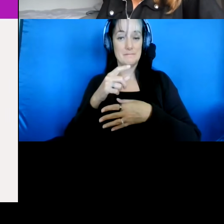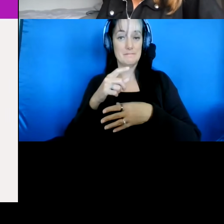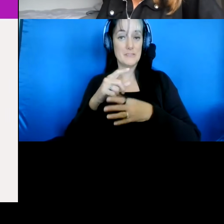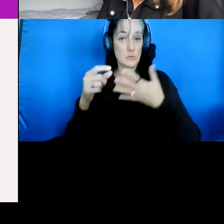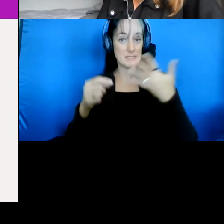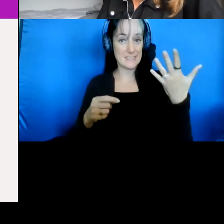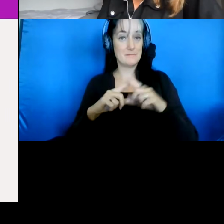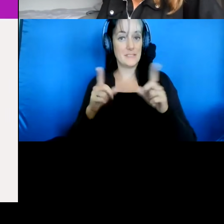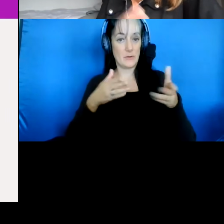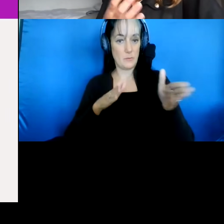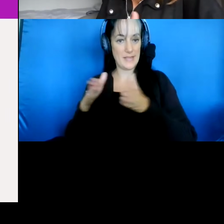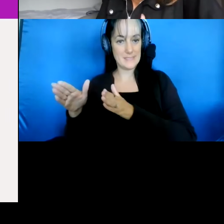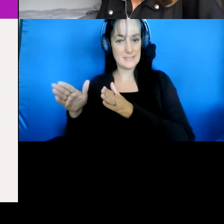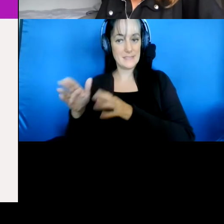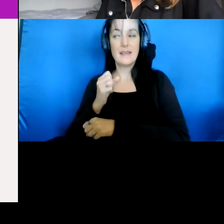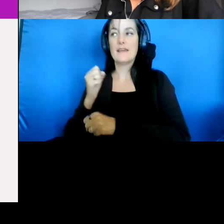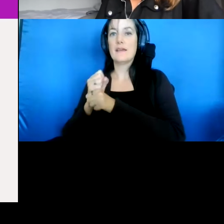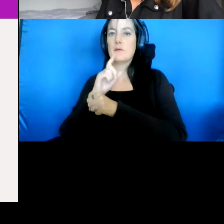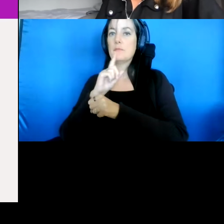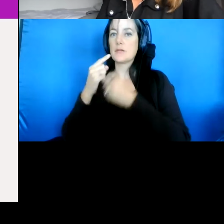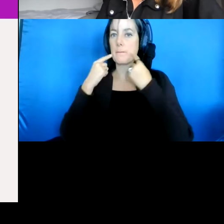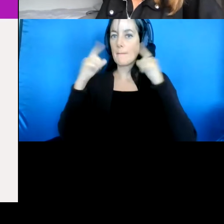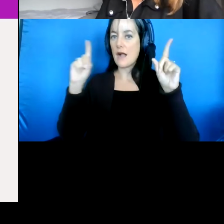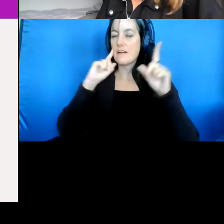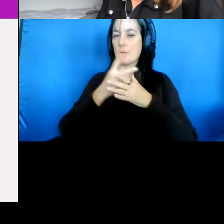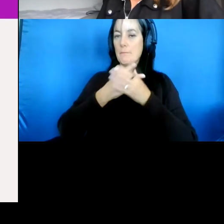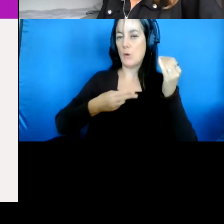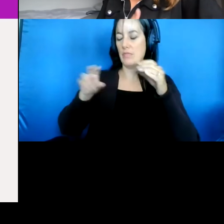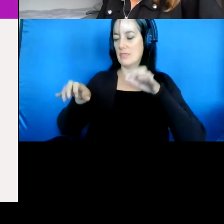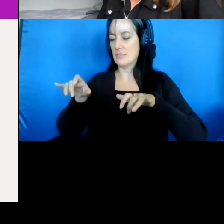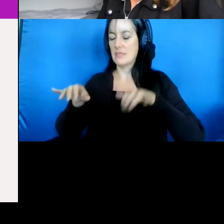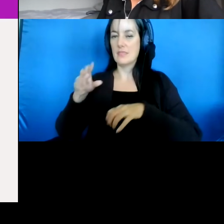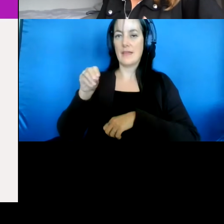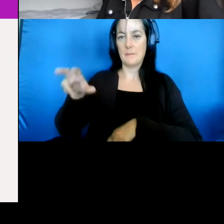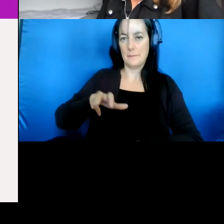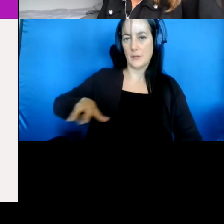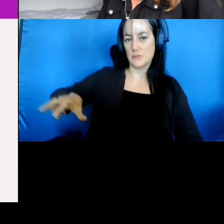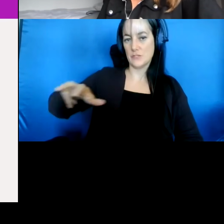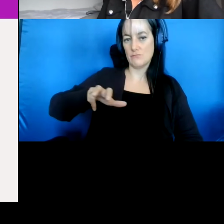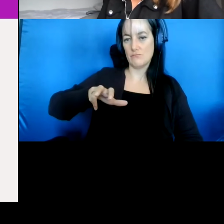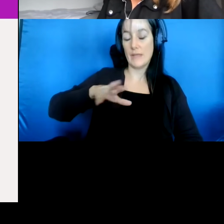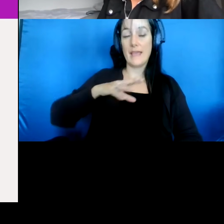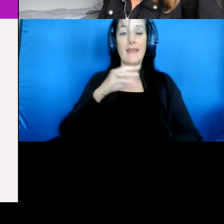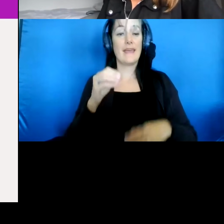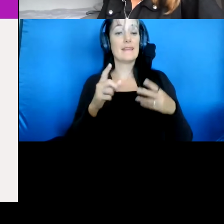mouse friendly. And consider providing different layout options, filters, grids, lists,